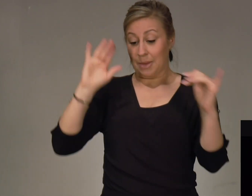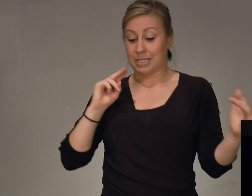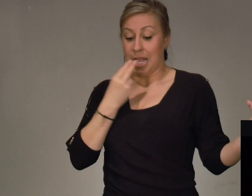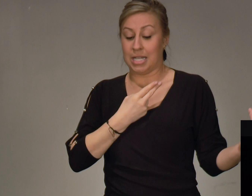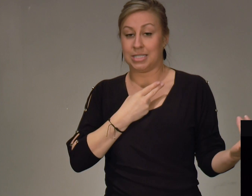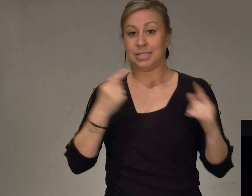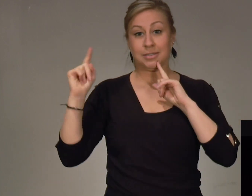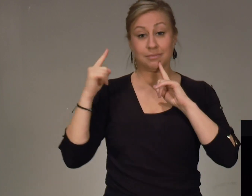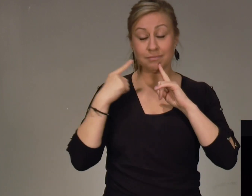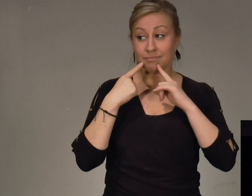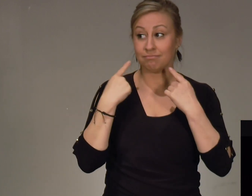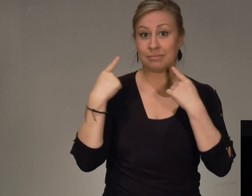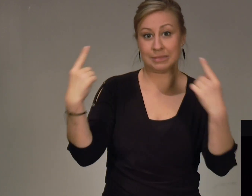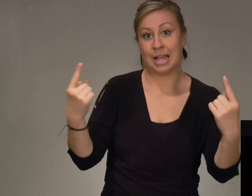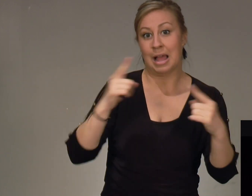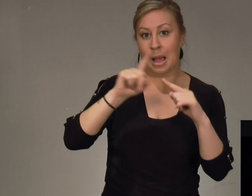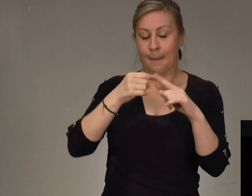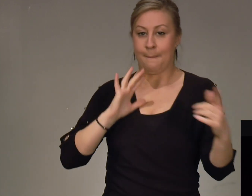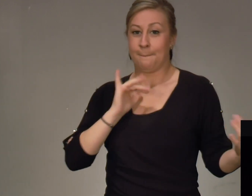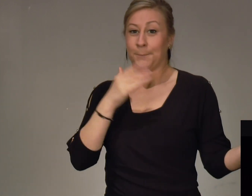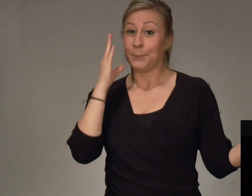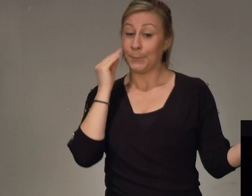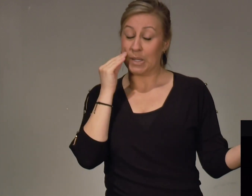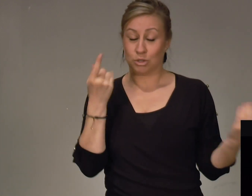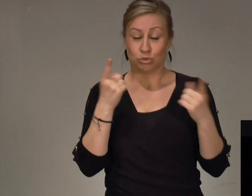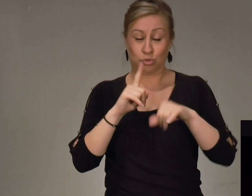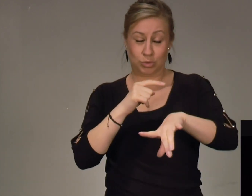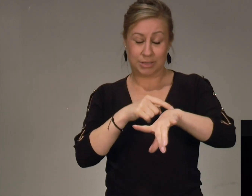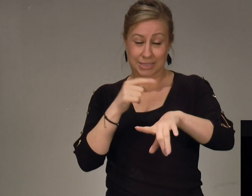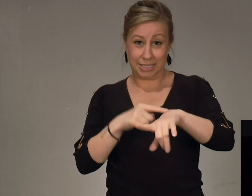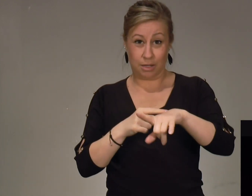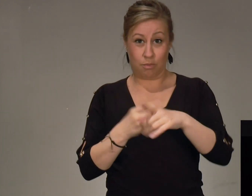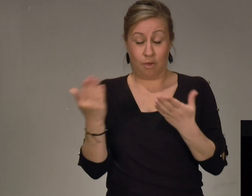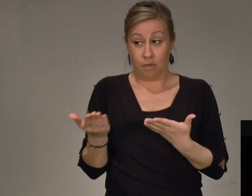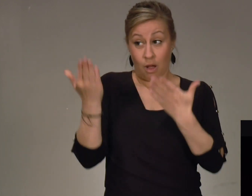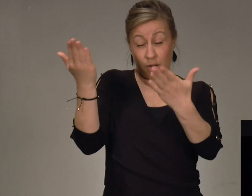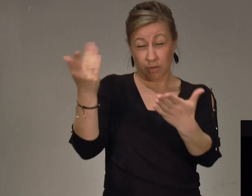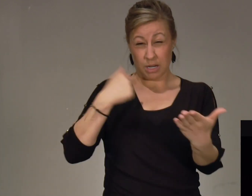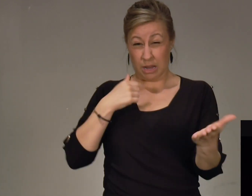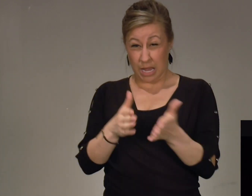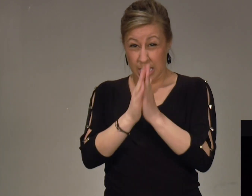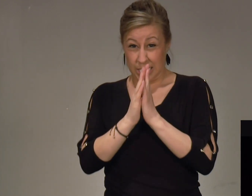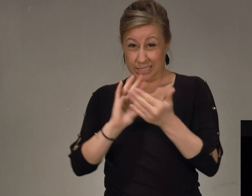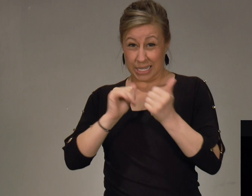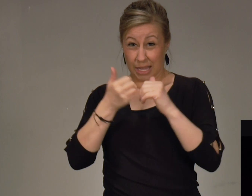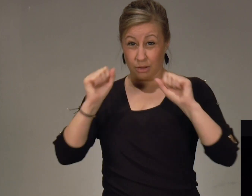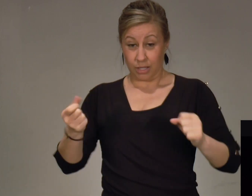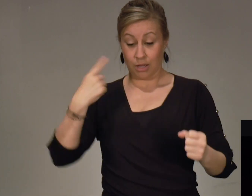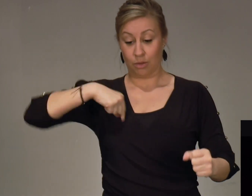ask, how are we going to be good stewards of what God has given? Man I was